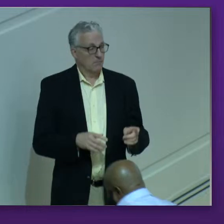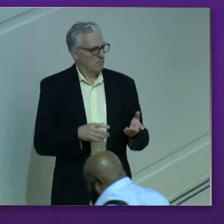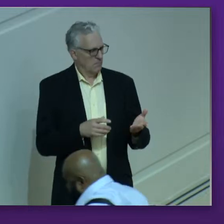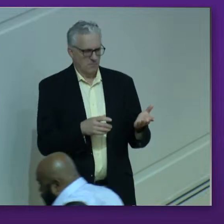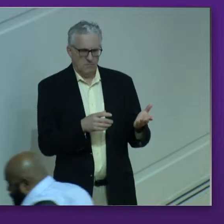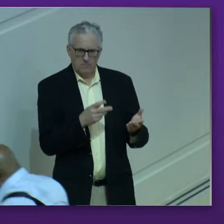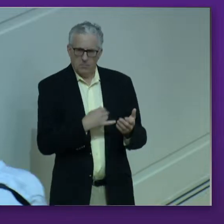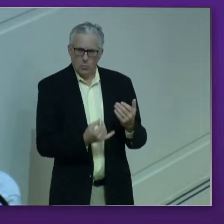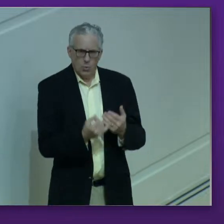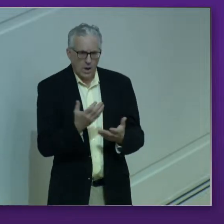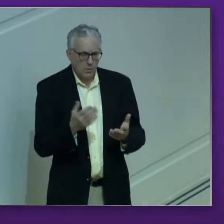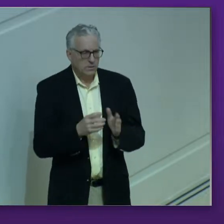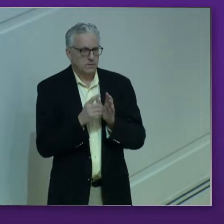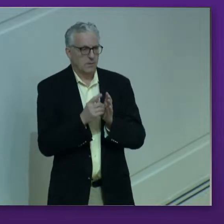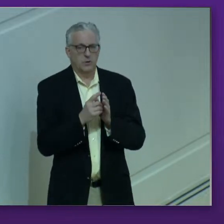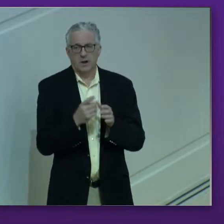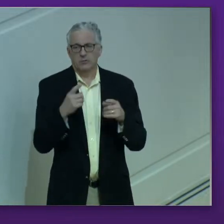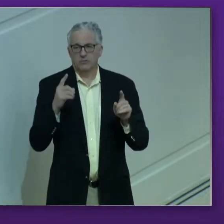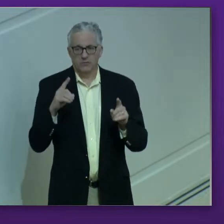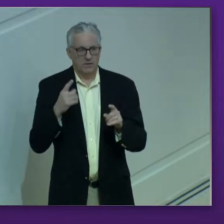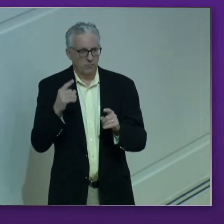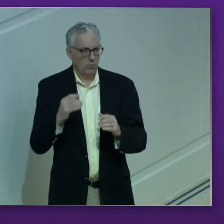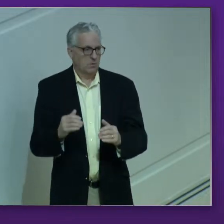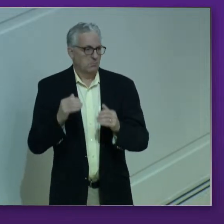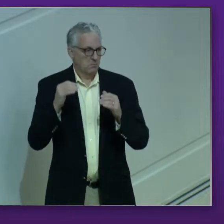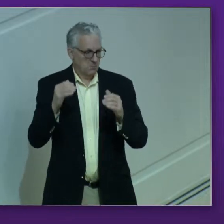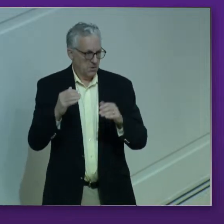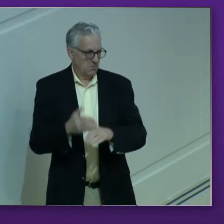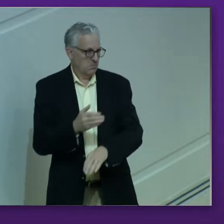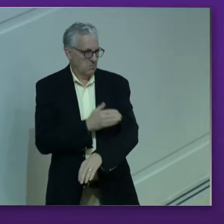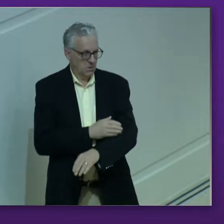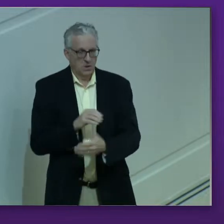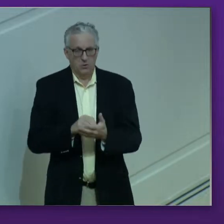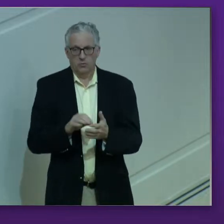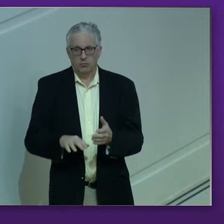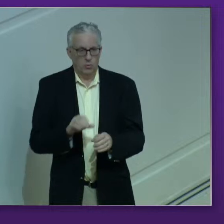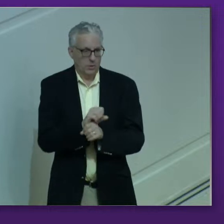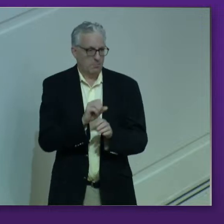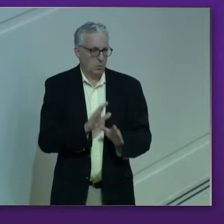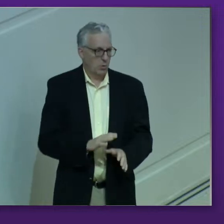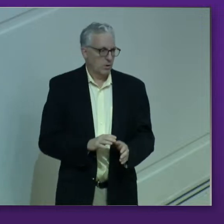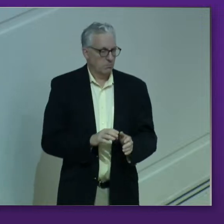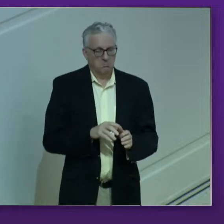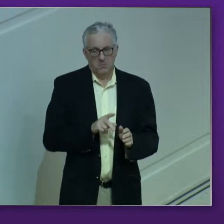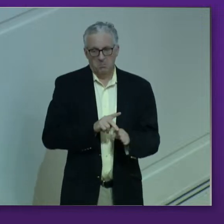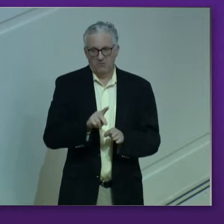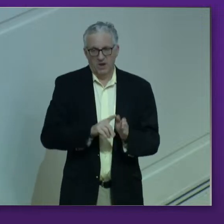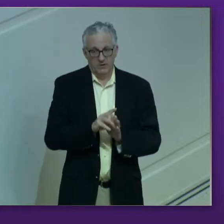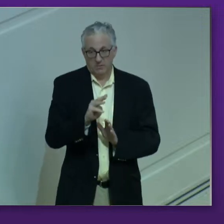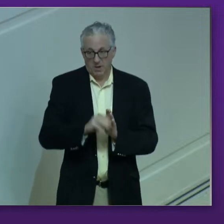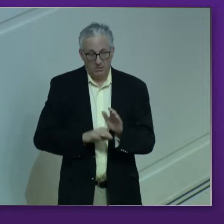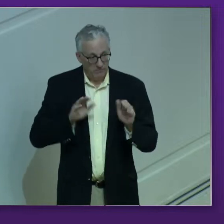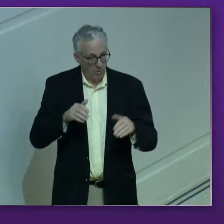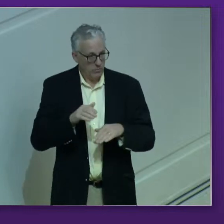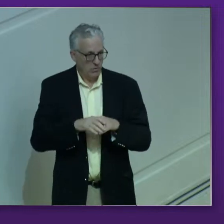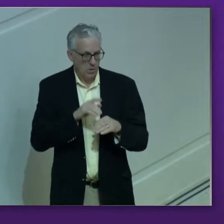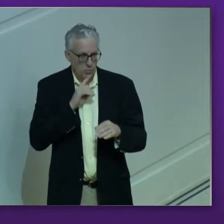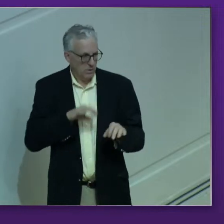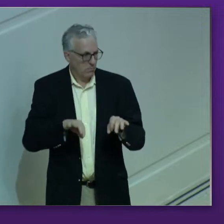[LISTING NAMES] PAUL MILLER FOR HIS PROJECT ENHANCING HISTORIC NETWORK FOR FUTURE READY STUDENT EMPLOYEES.